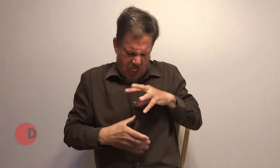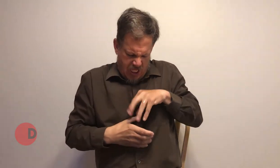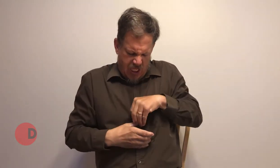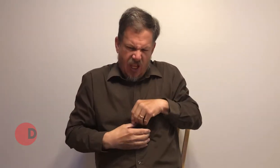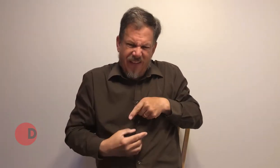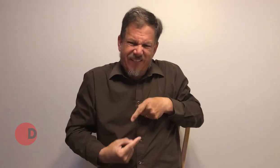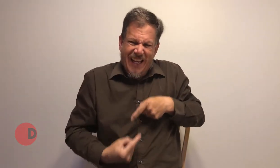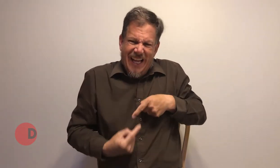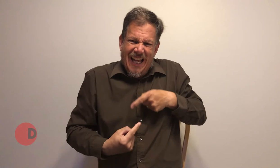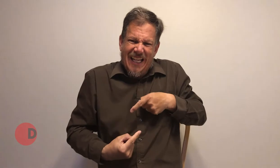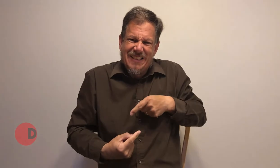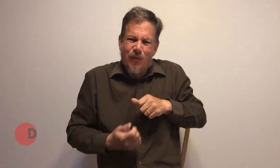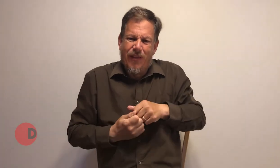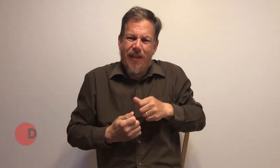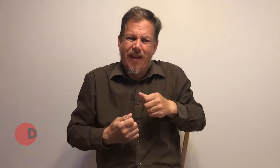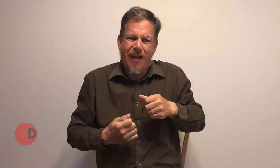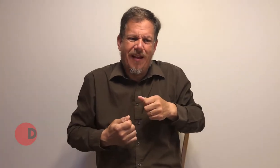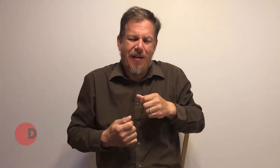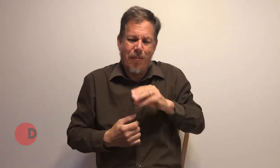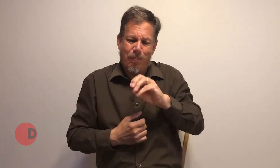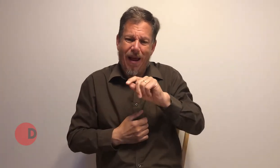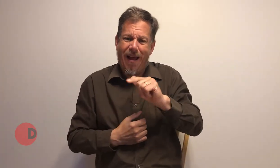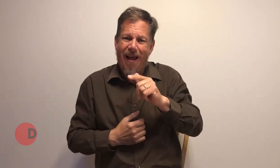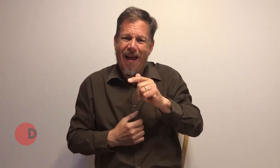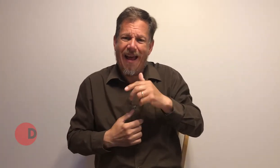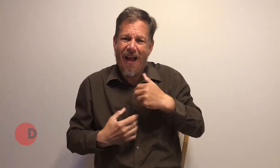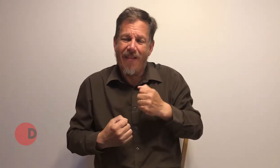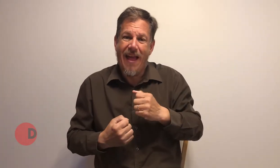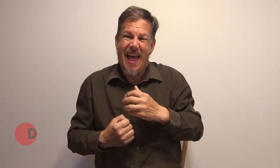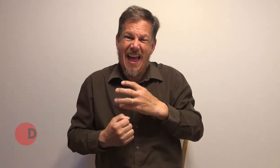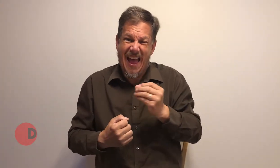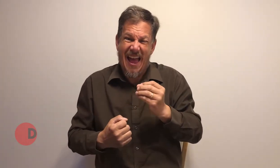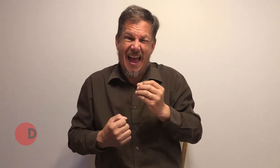when already struggling with their own mental health issues and